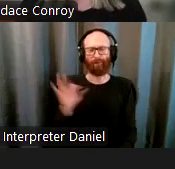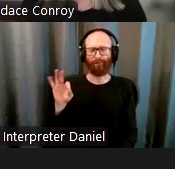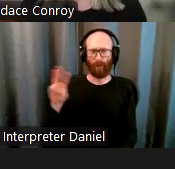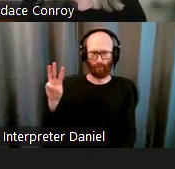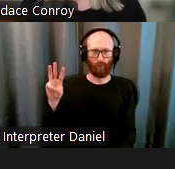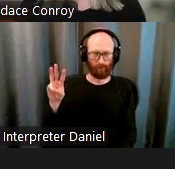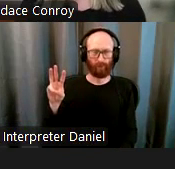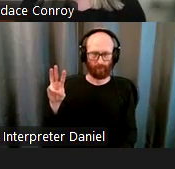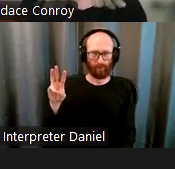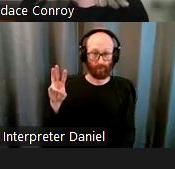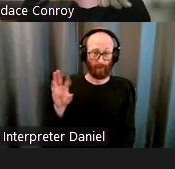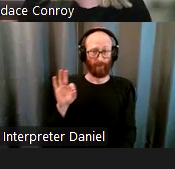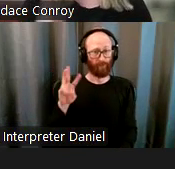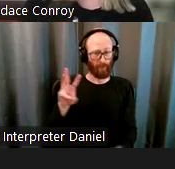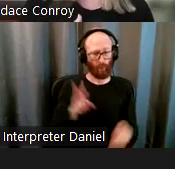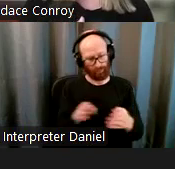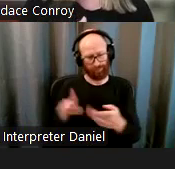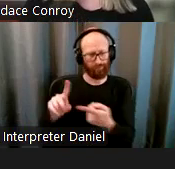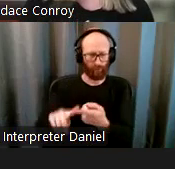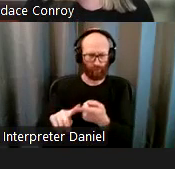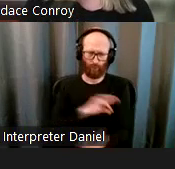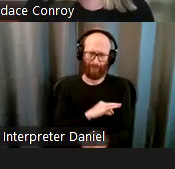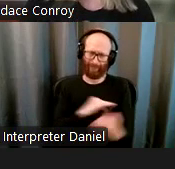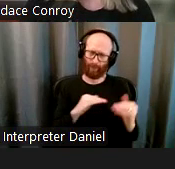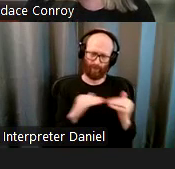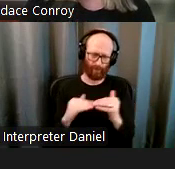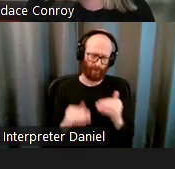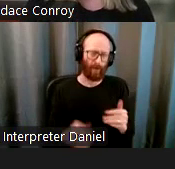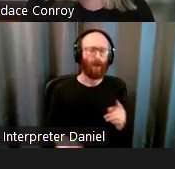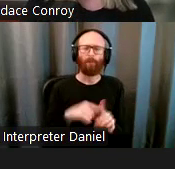credit equivalencies; and then we're providing all of the same materials and resources and